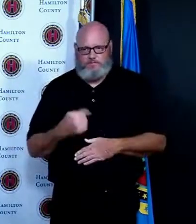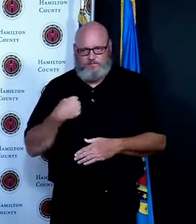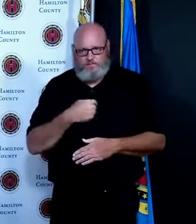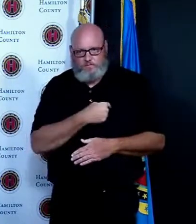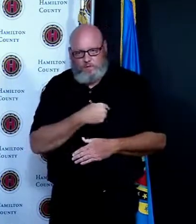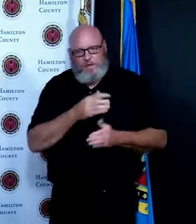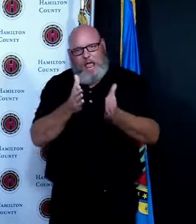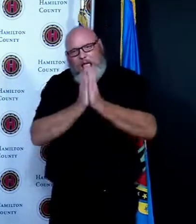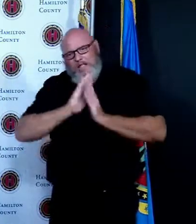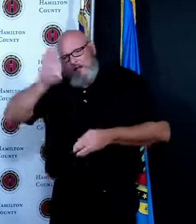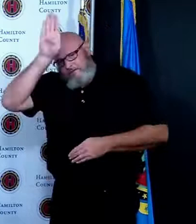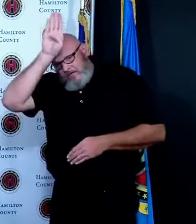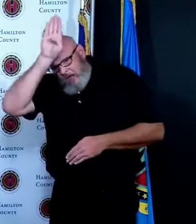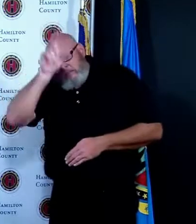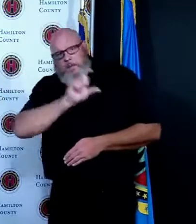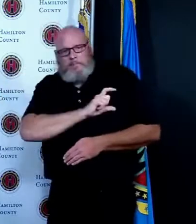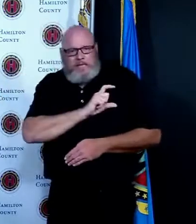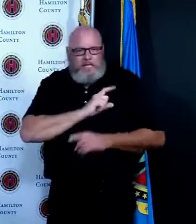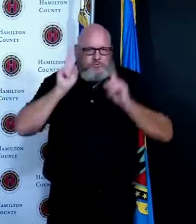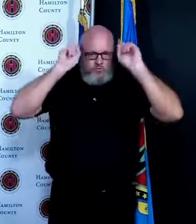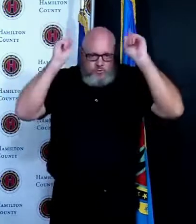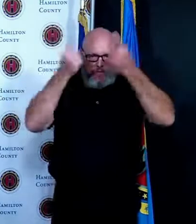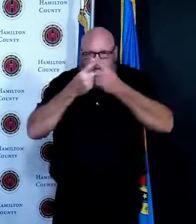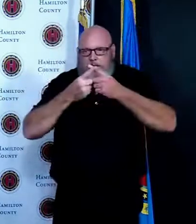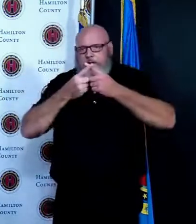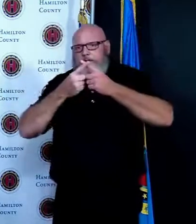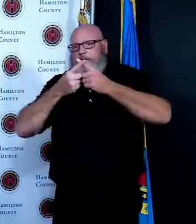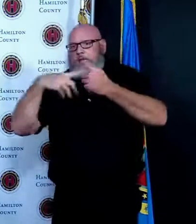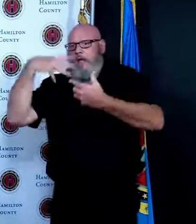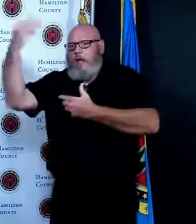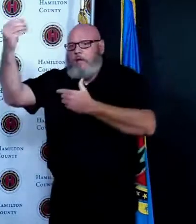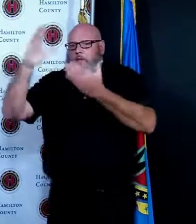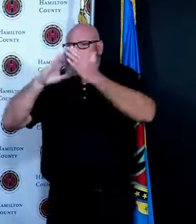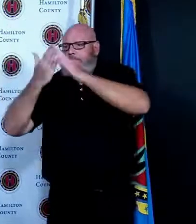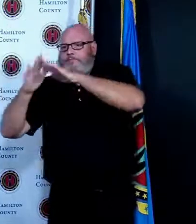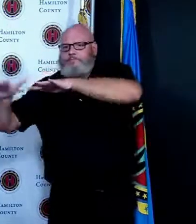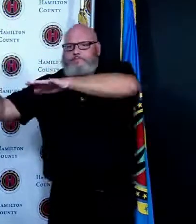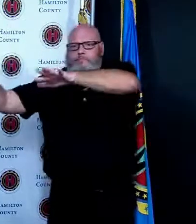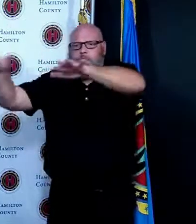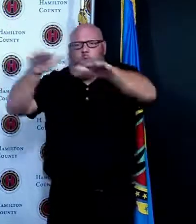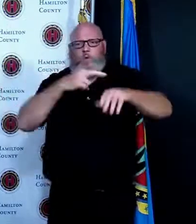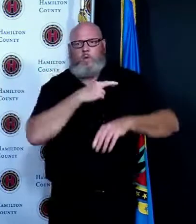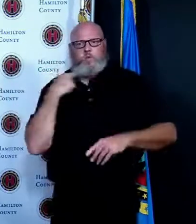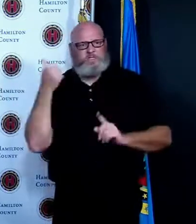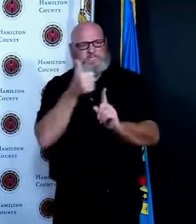risk their lives for us because of Covid-19. we did flatten the curve and it was